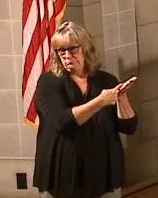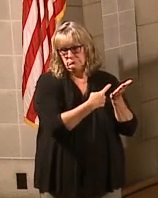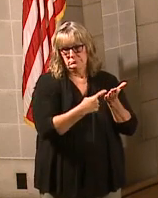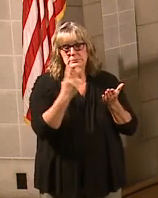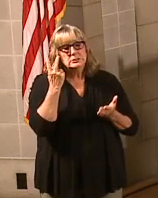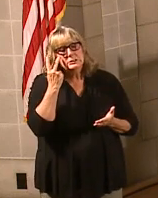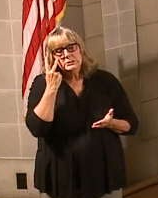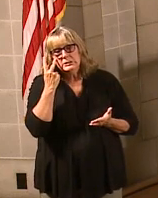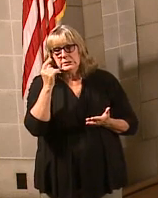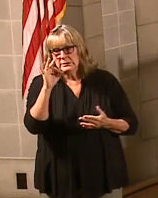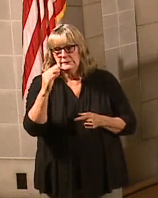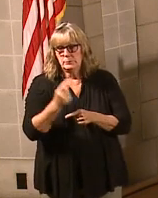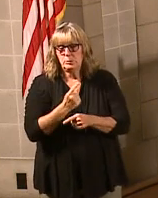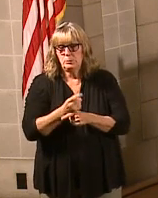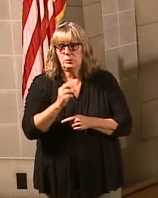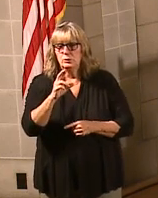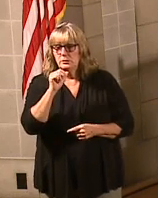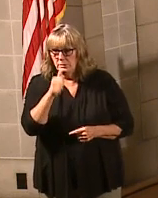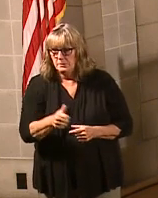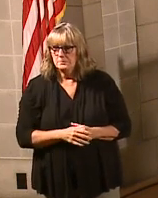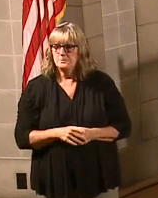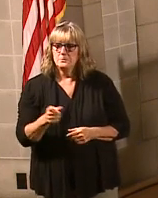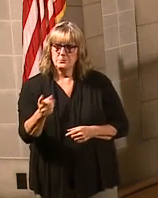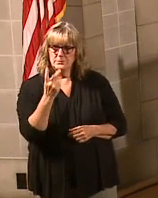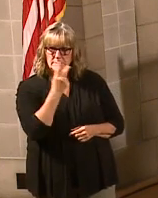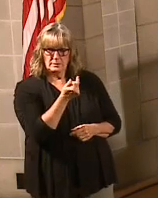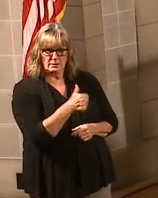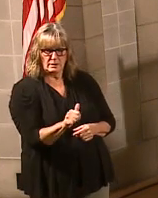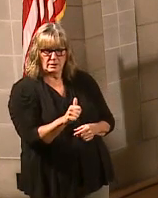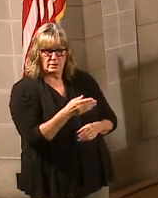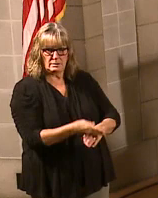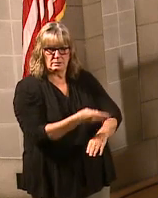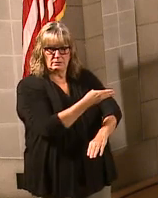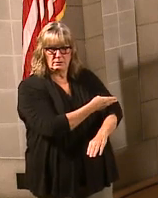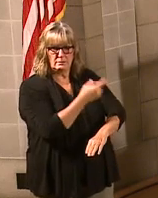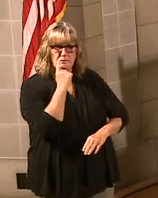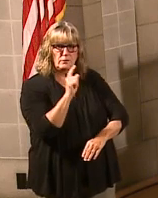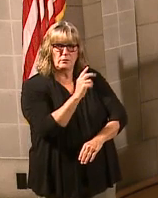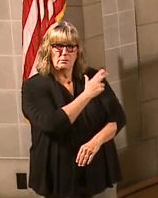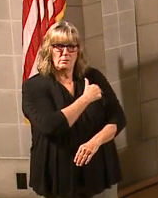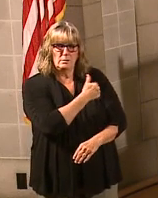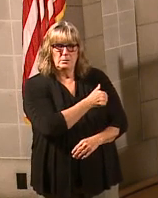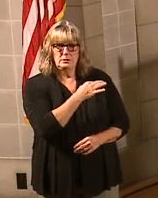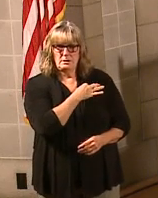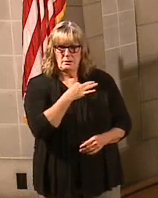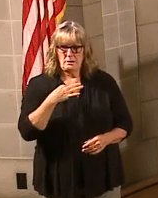POSSIBILITY OF BEING ABLE TO DO THAT, AND SO I PRESUME WE'LL CONTINUE TO HAVE THOSE